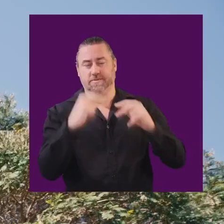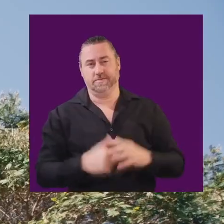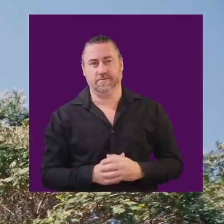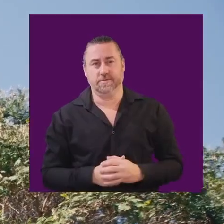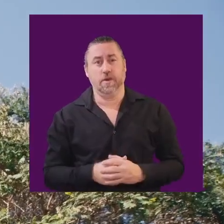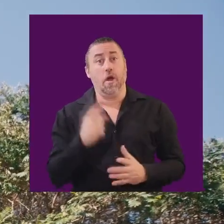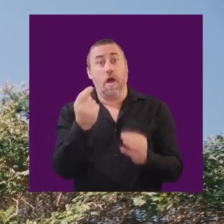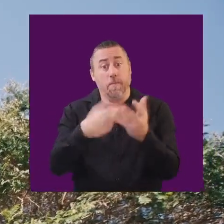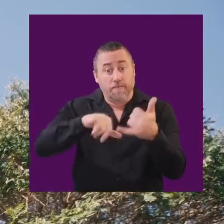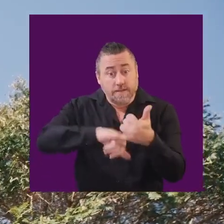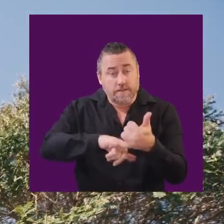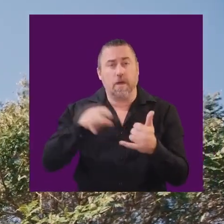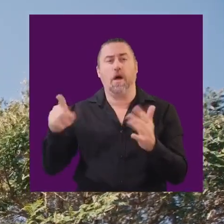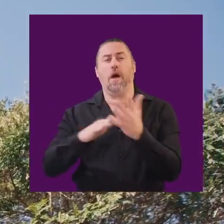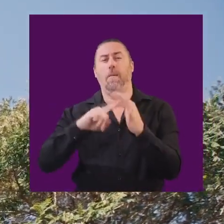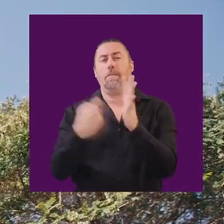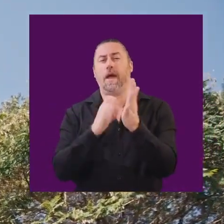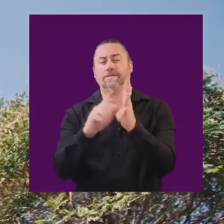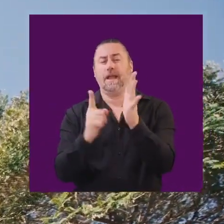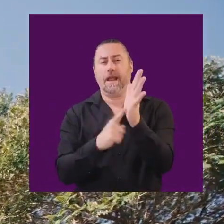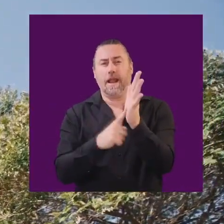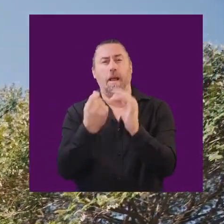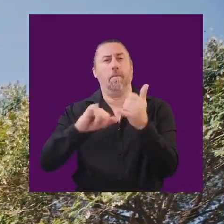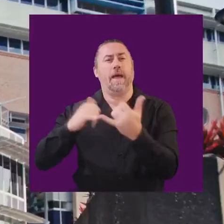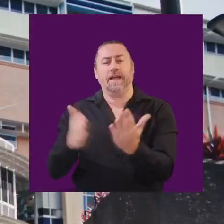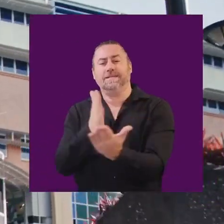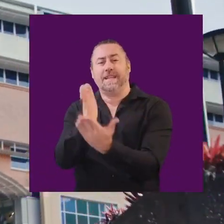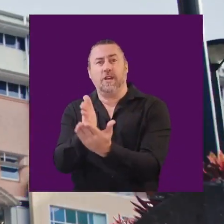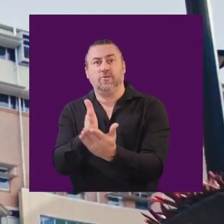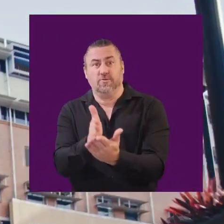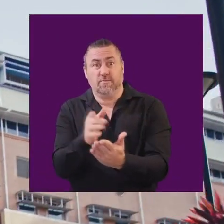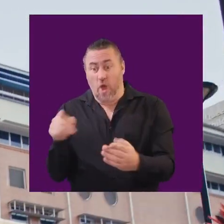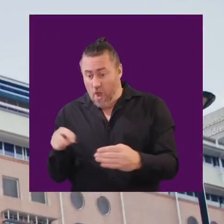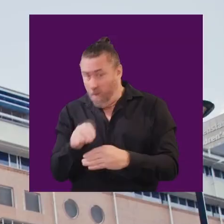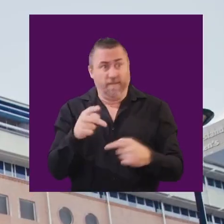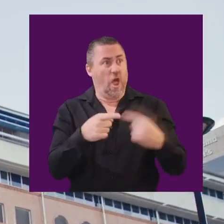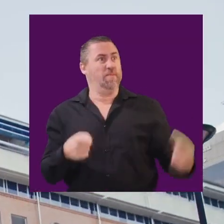If you are arriving by bus, get off at Mater Hill Bus Station. It's also across the street from